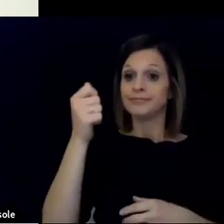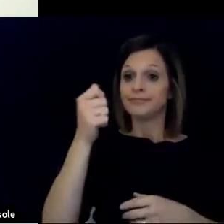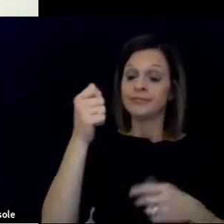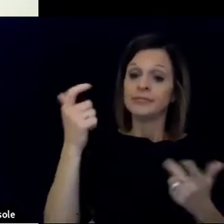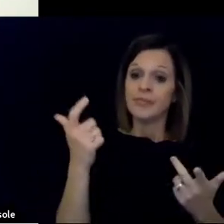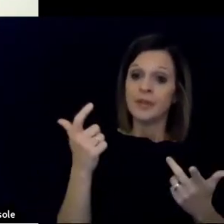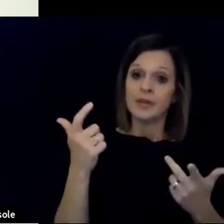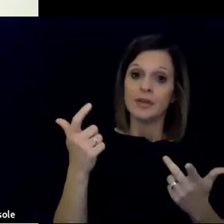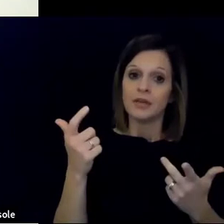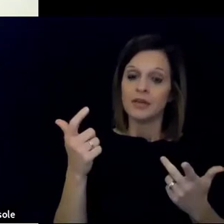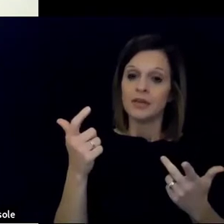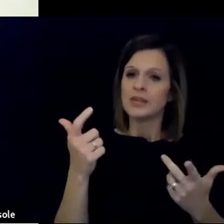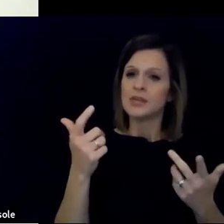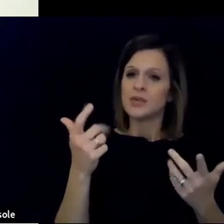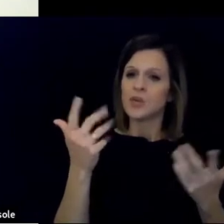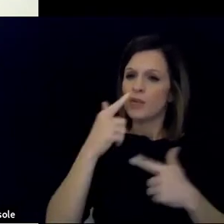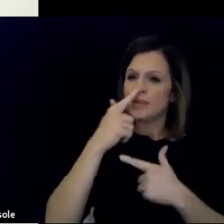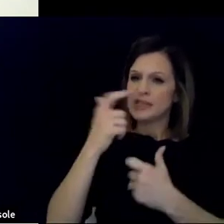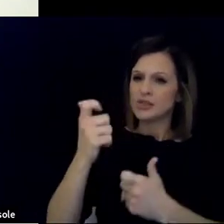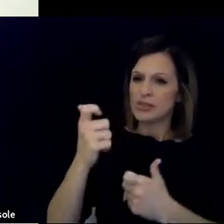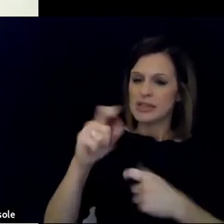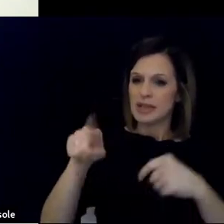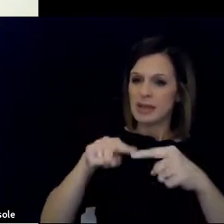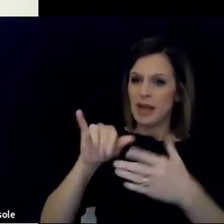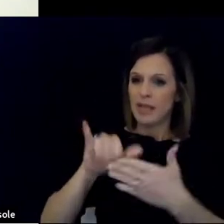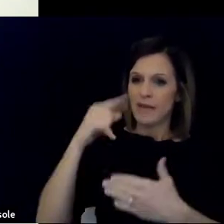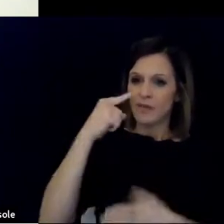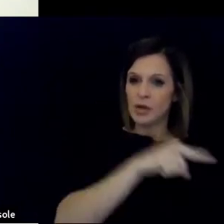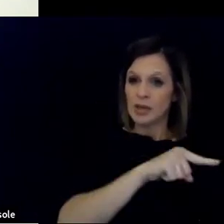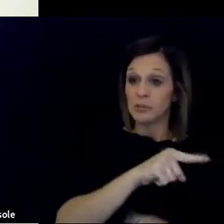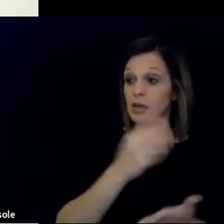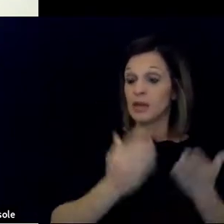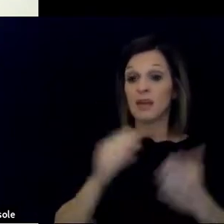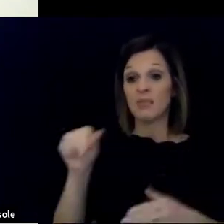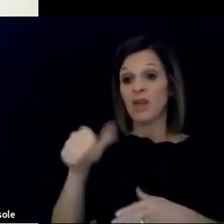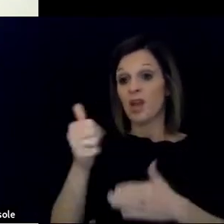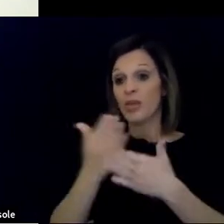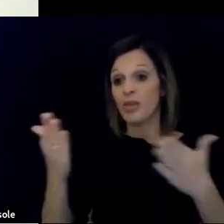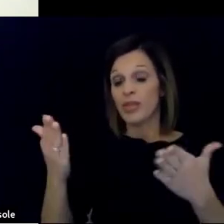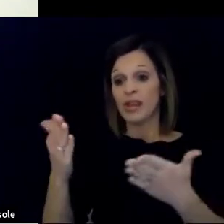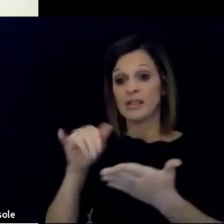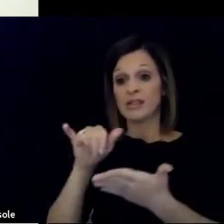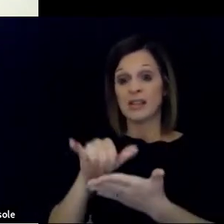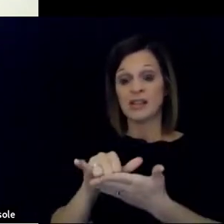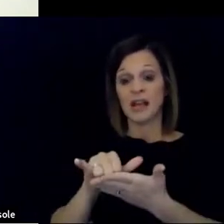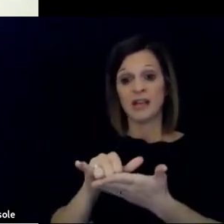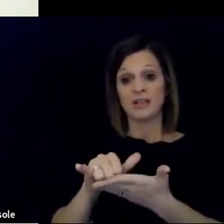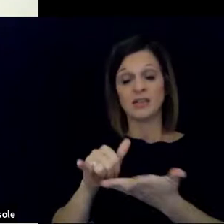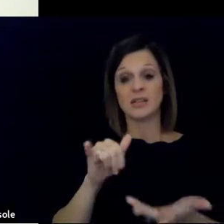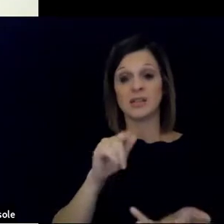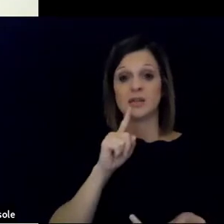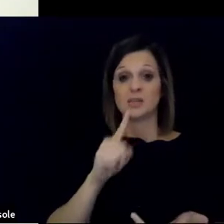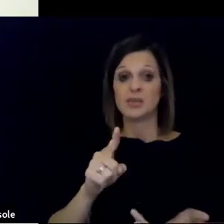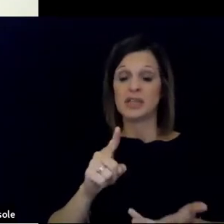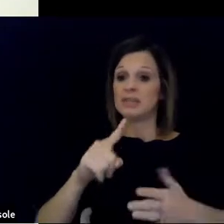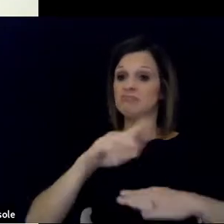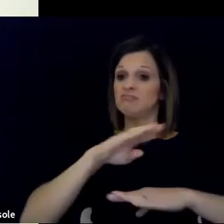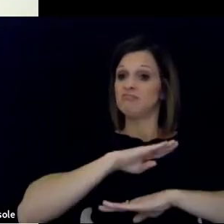as interesting within Walmart besides the balloons? What we actually did is we gave the kid a list of three things to do at Walmart.